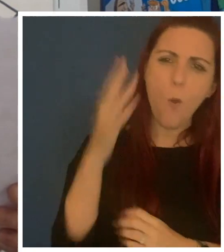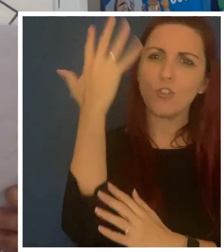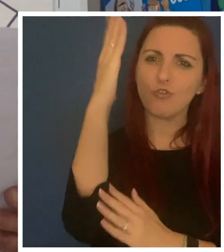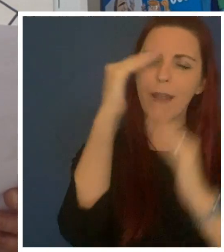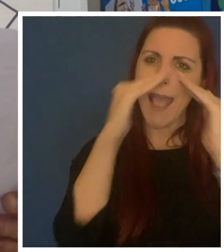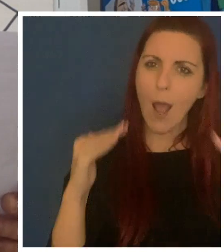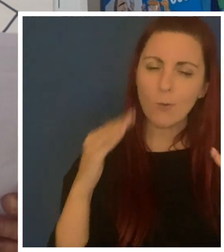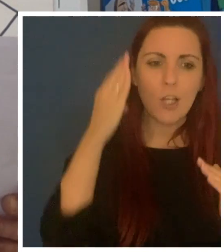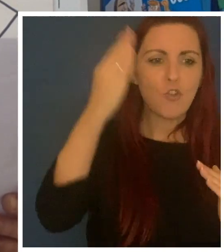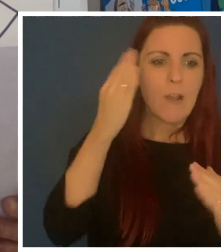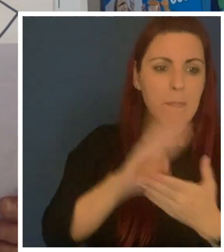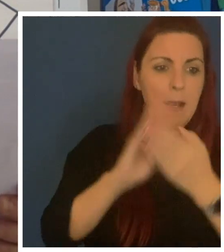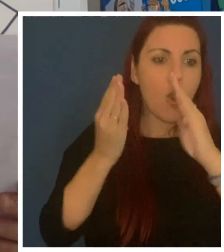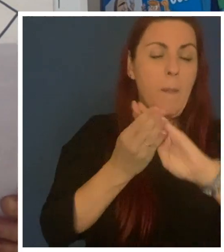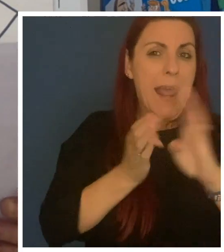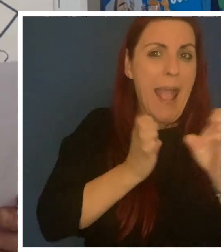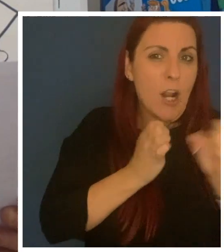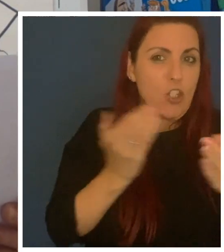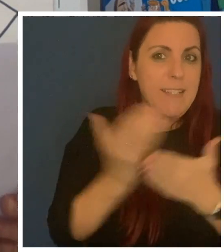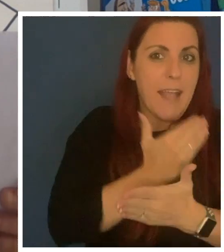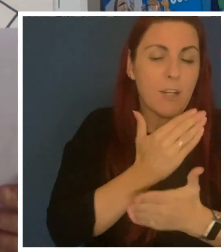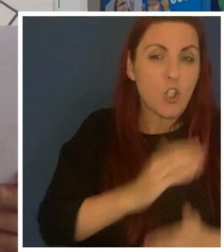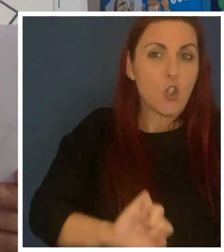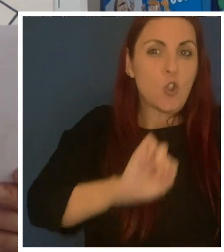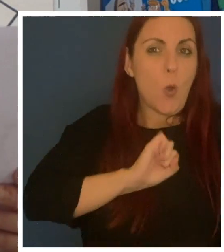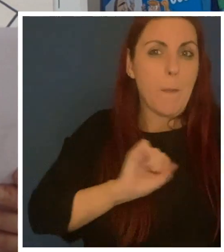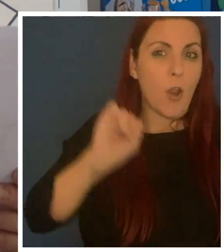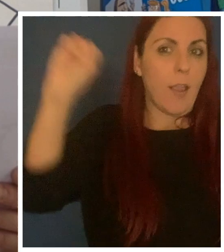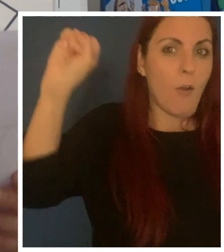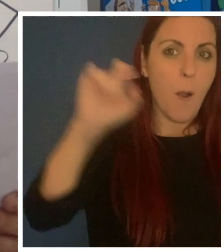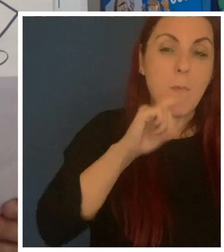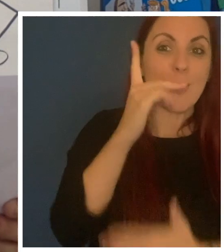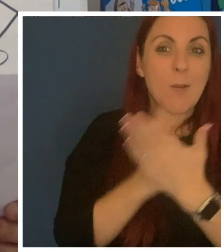energy saving superhero but sometimes Sparkie's friendly enemy, the energy